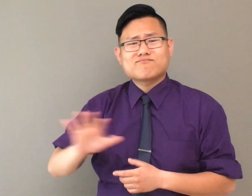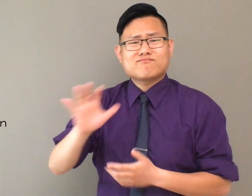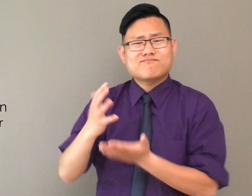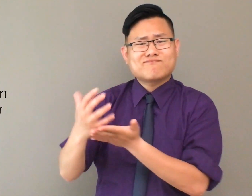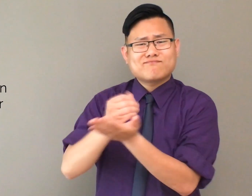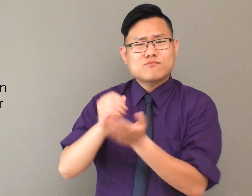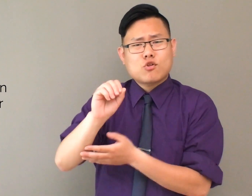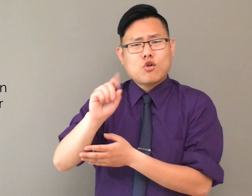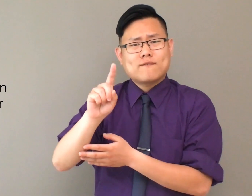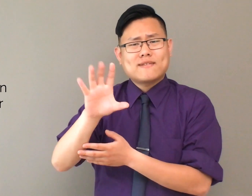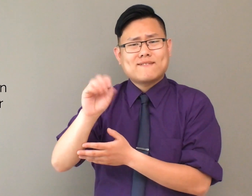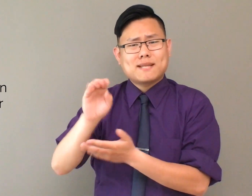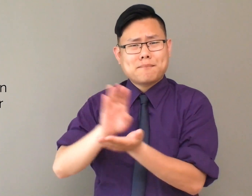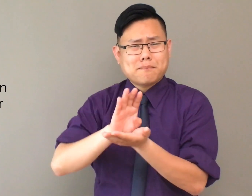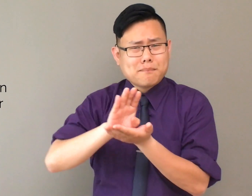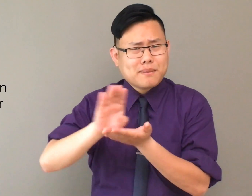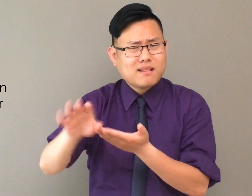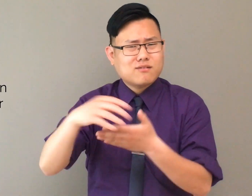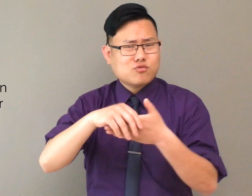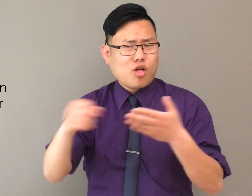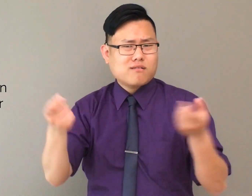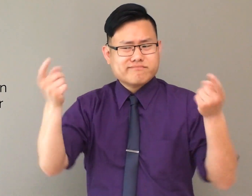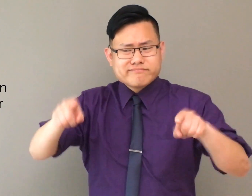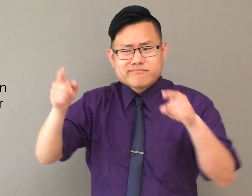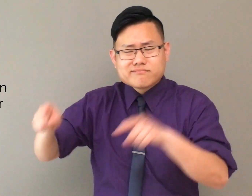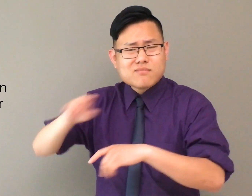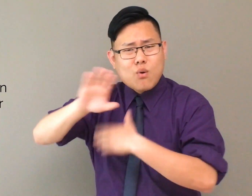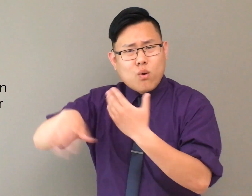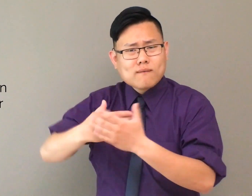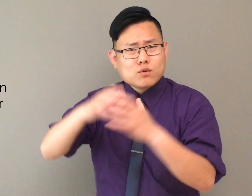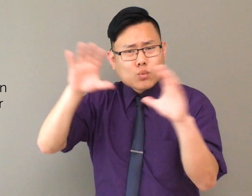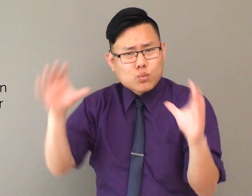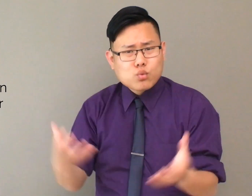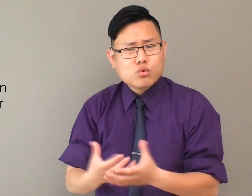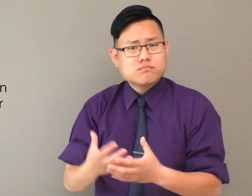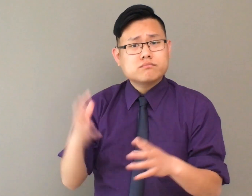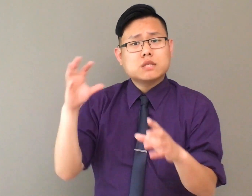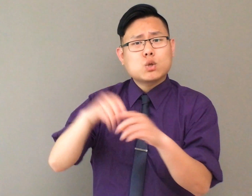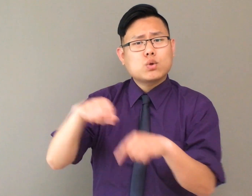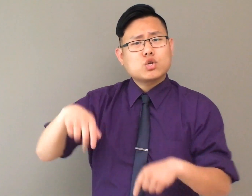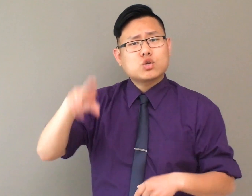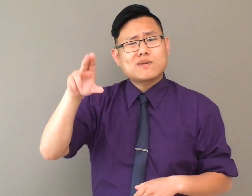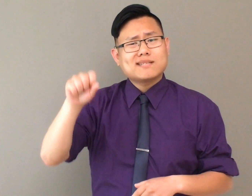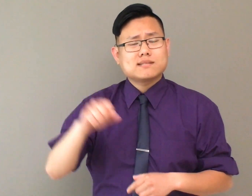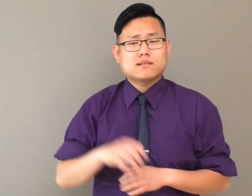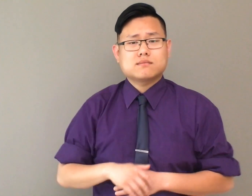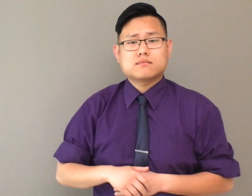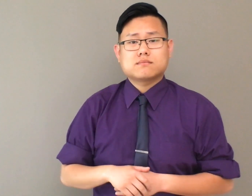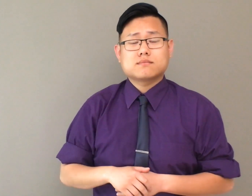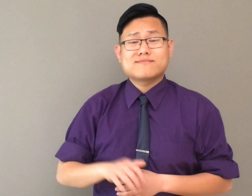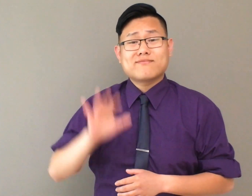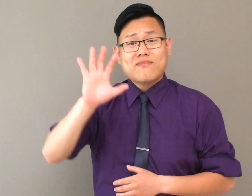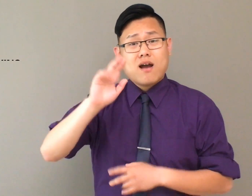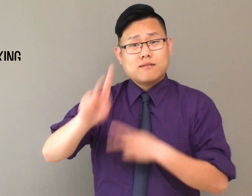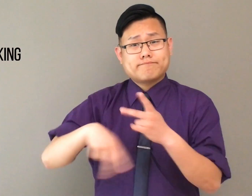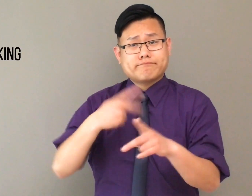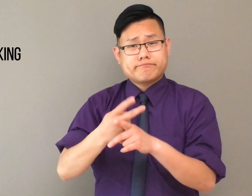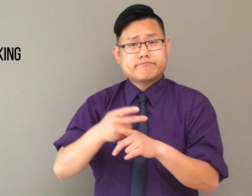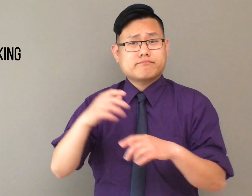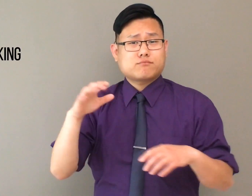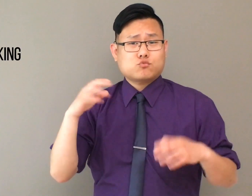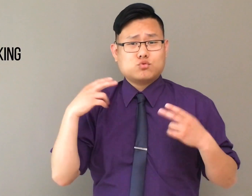is $150 billion industry across the globe, including here in the United States.